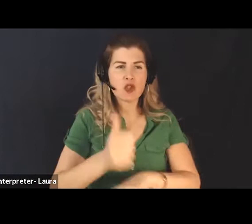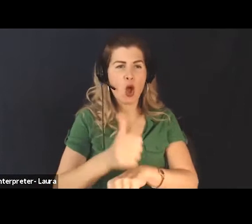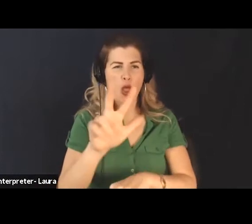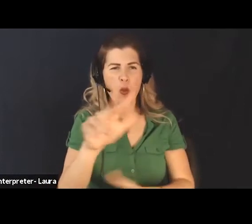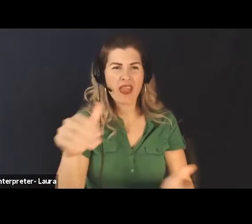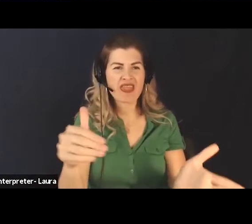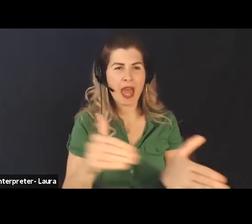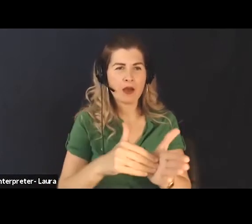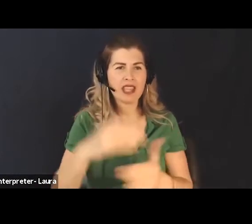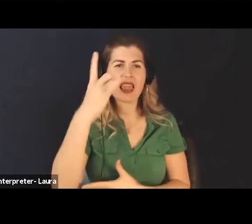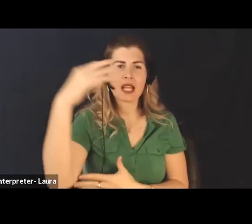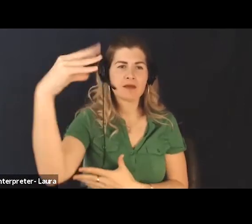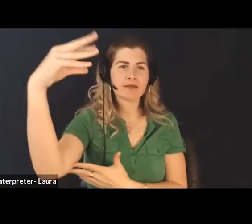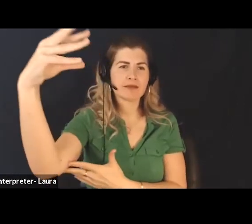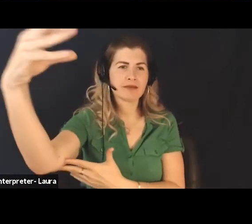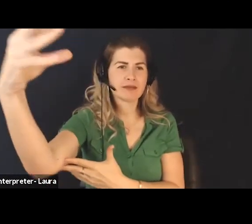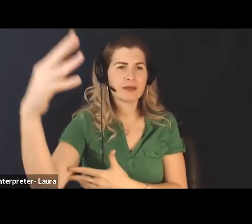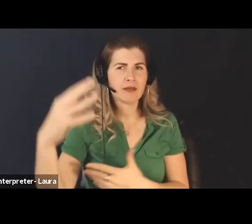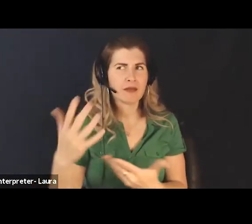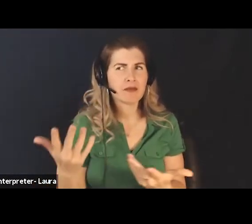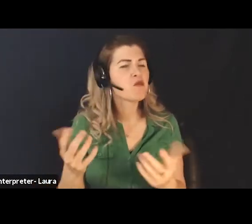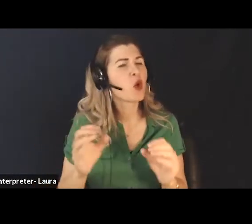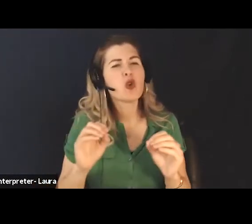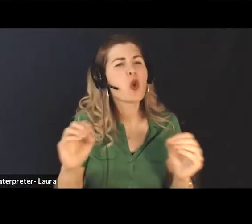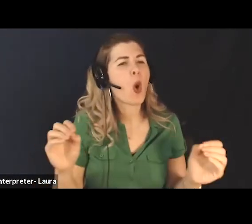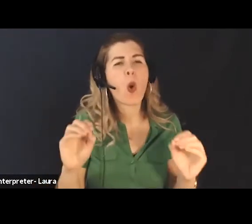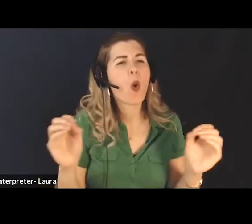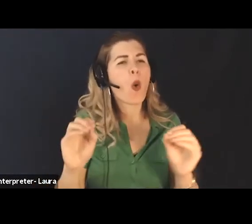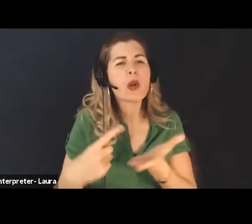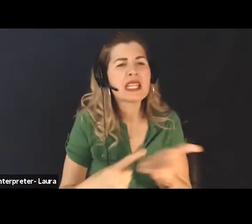without any discussion of the surveillance capacities of these lights,